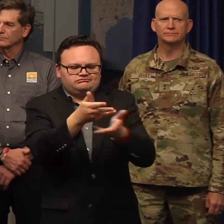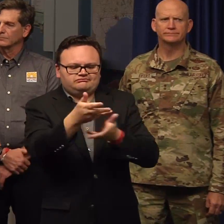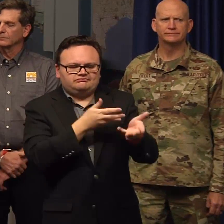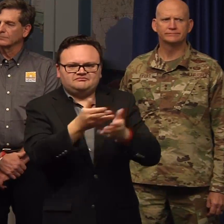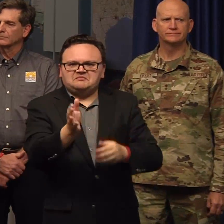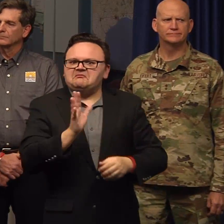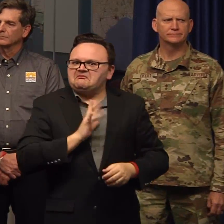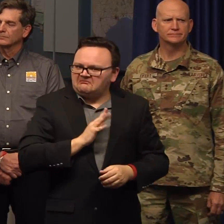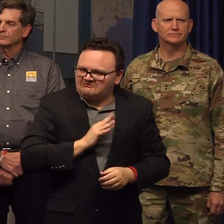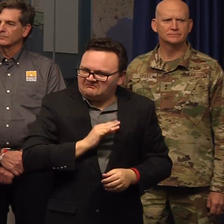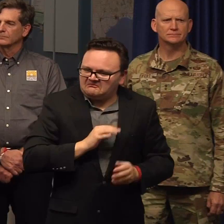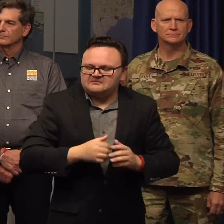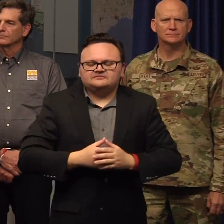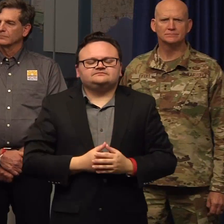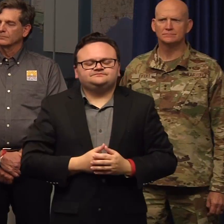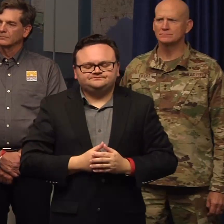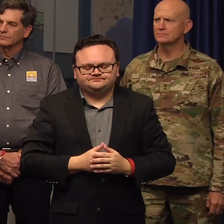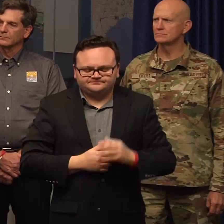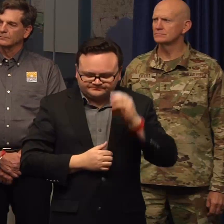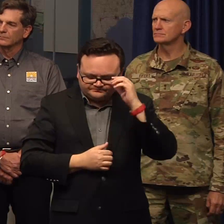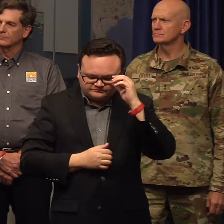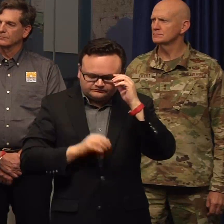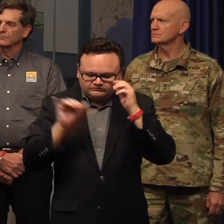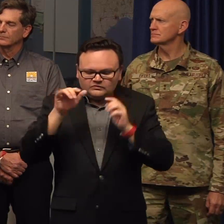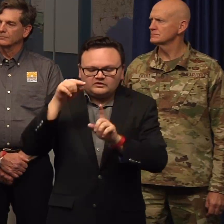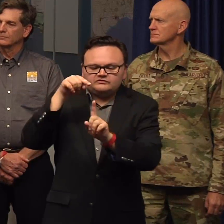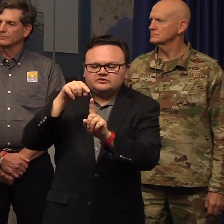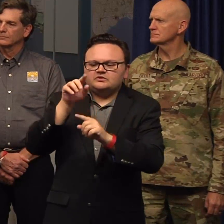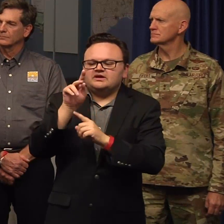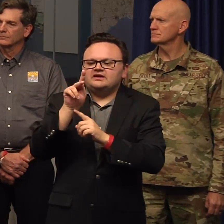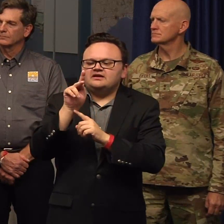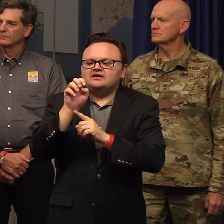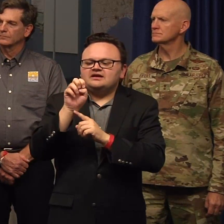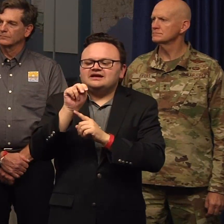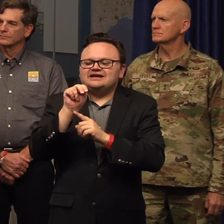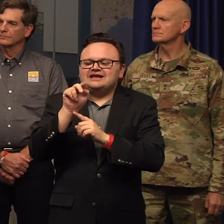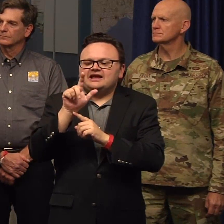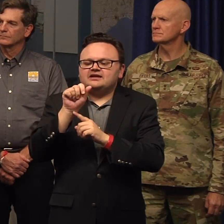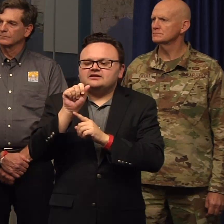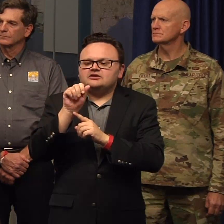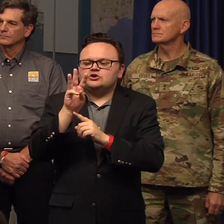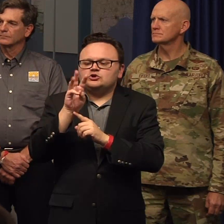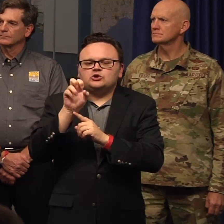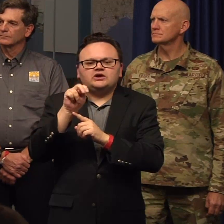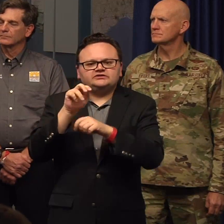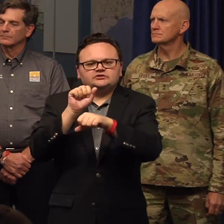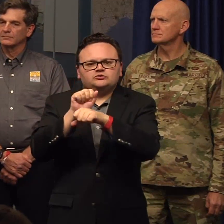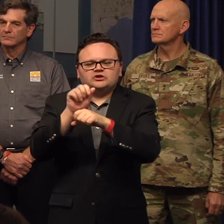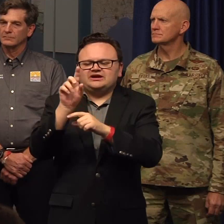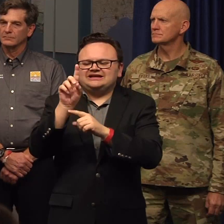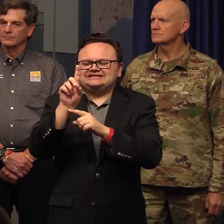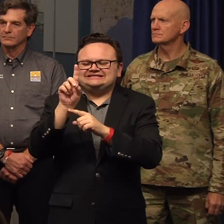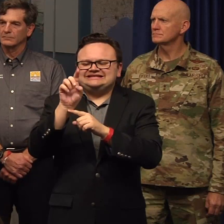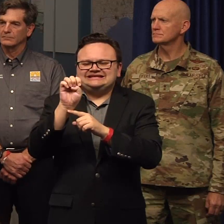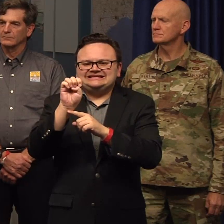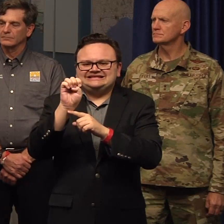TELEMEDICINE BECAUSE IF THEY CAN DEAL WITH SOMEONE IN A TELEPHONIC WAY OR ON FACETIME, THEY MAY BE ABLE TO SAY YOU